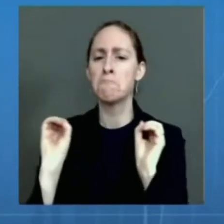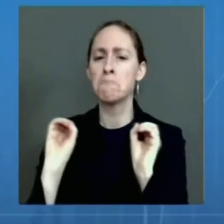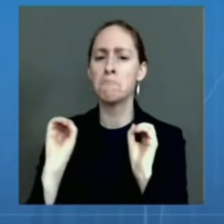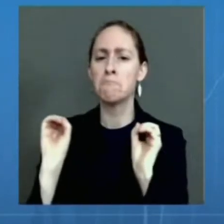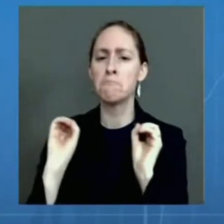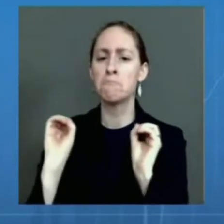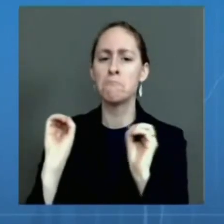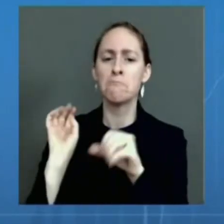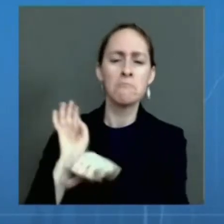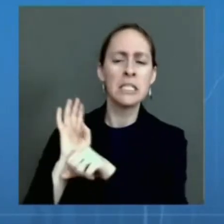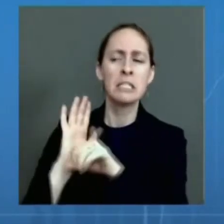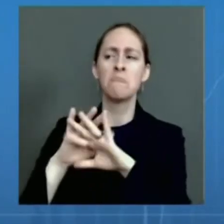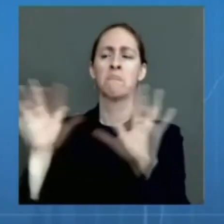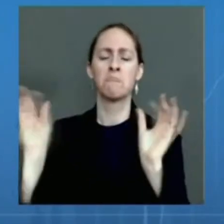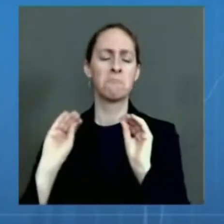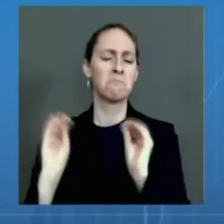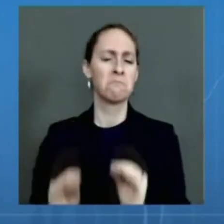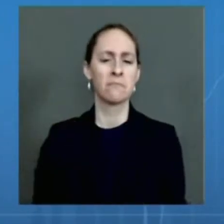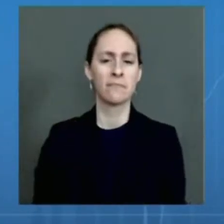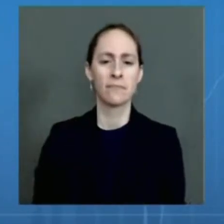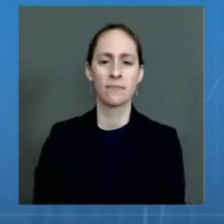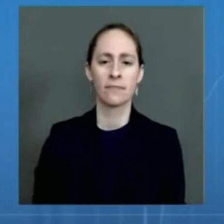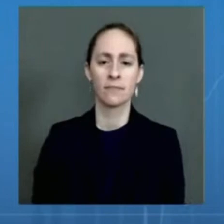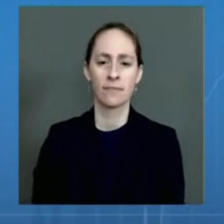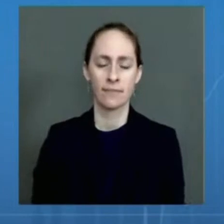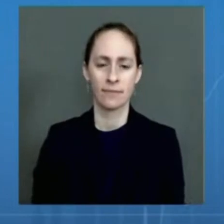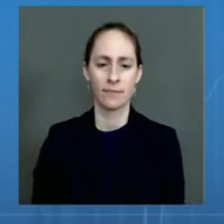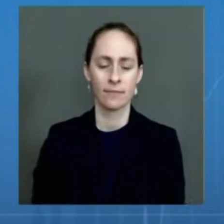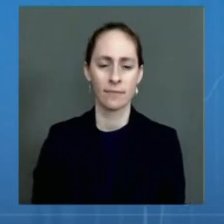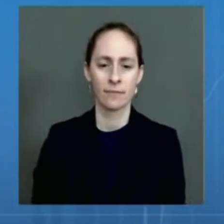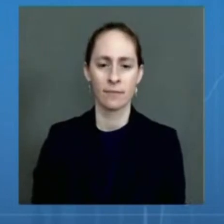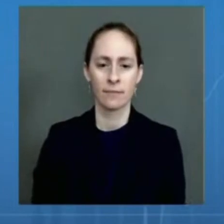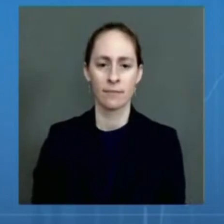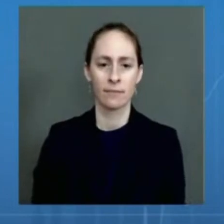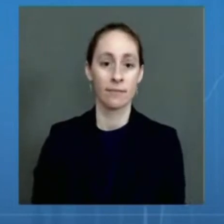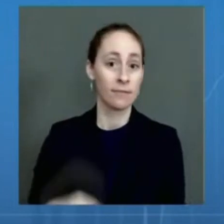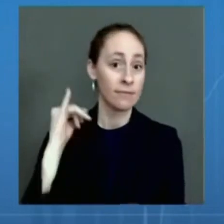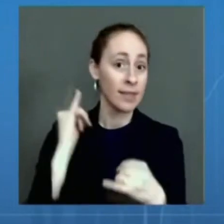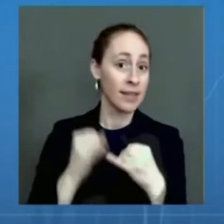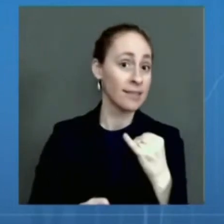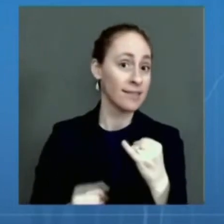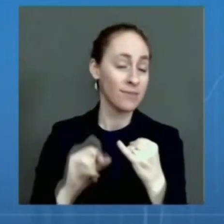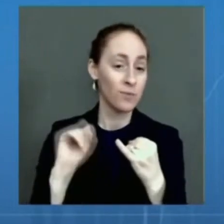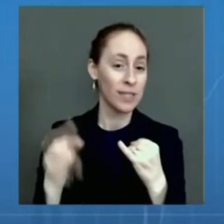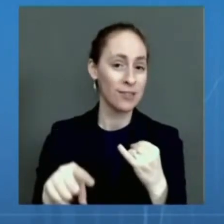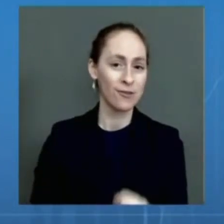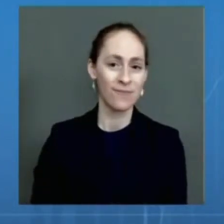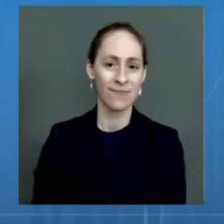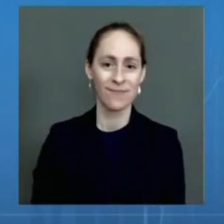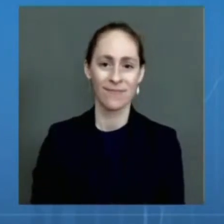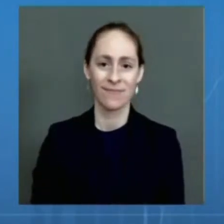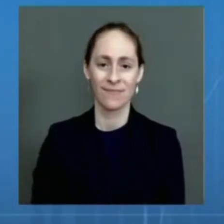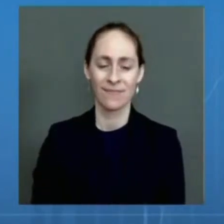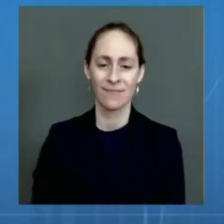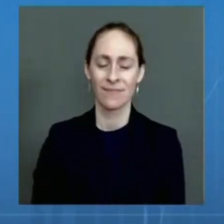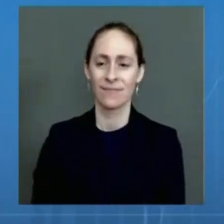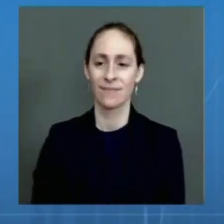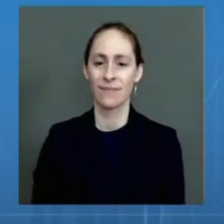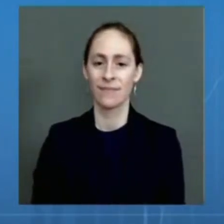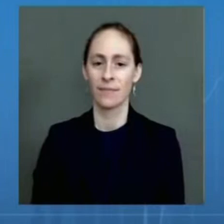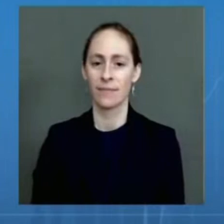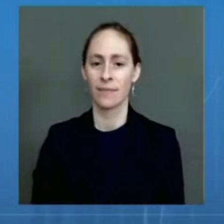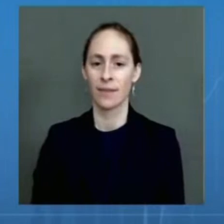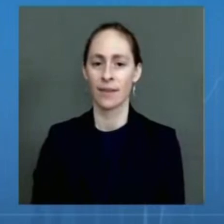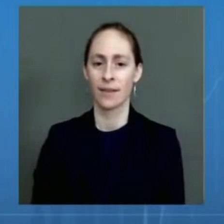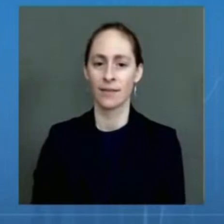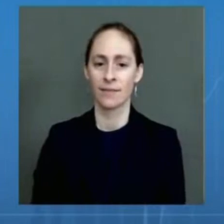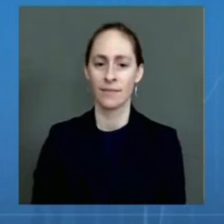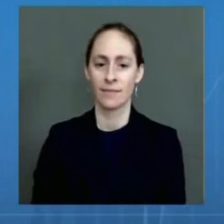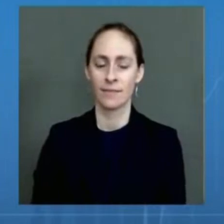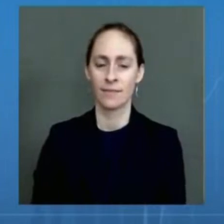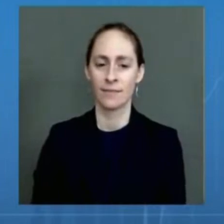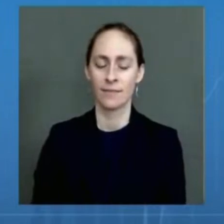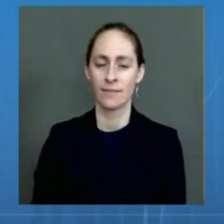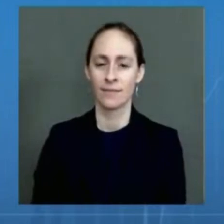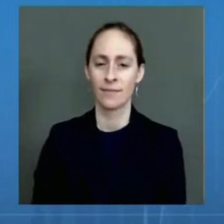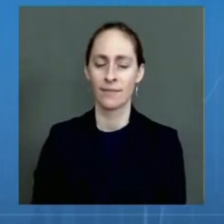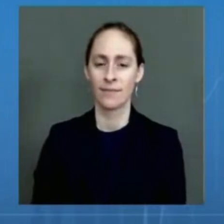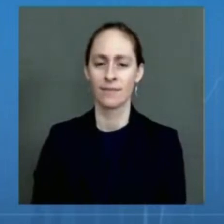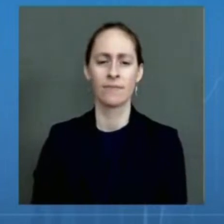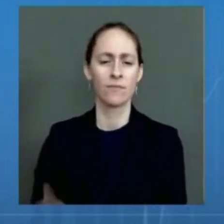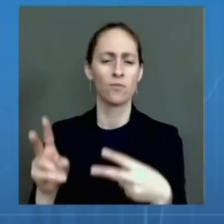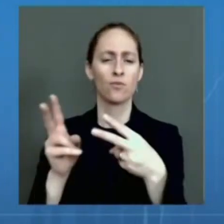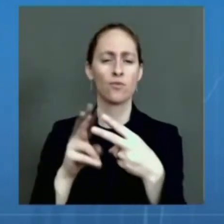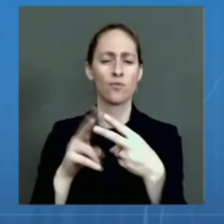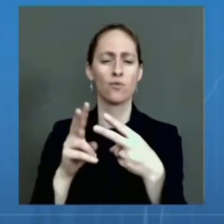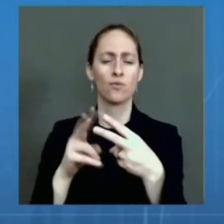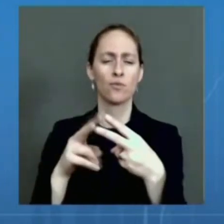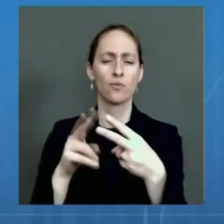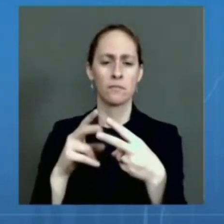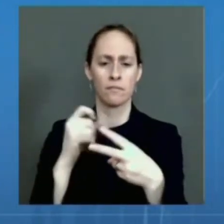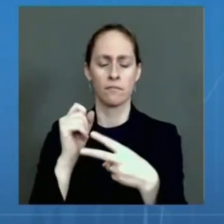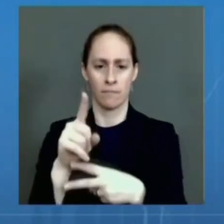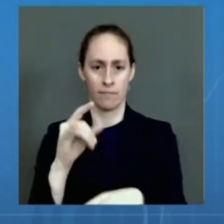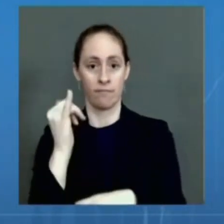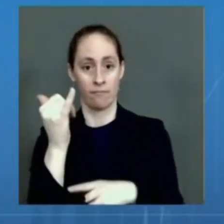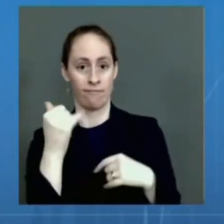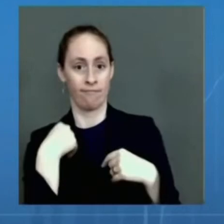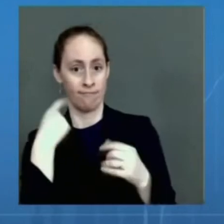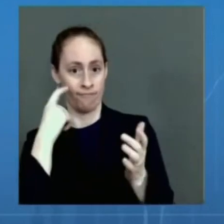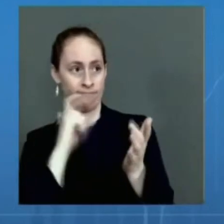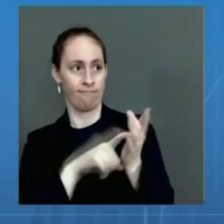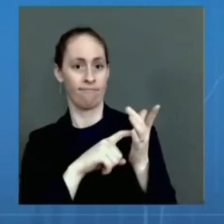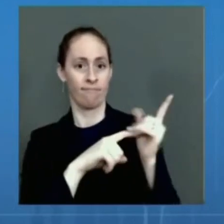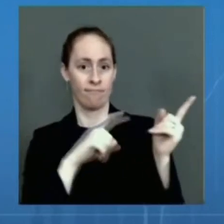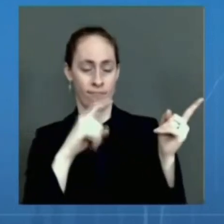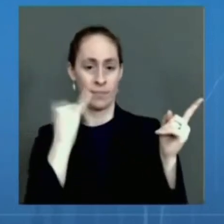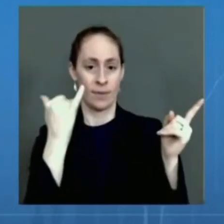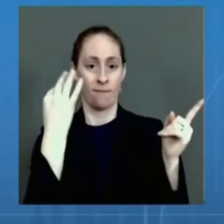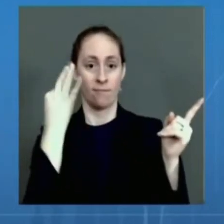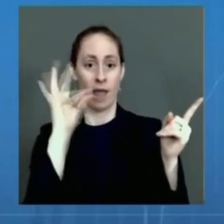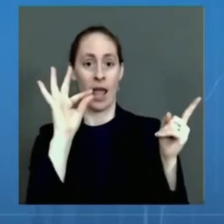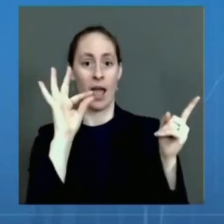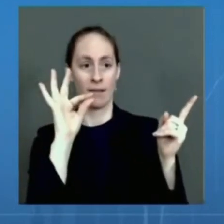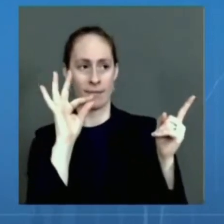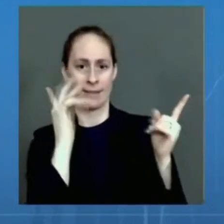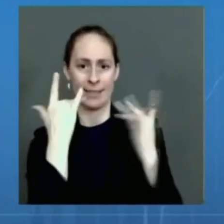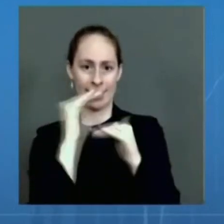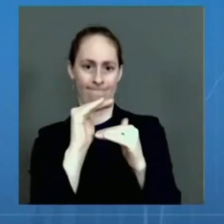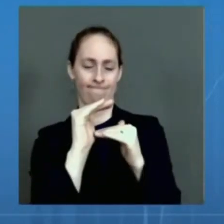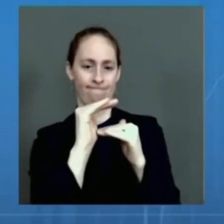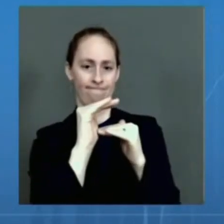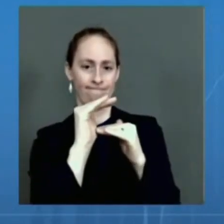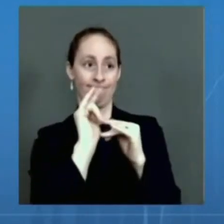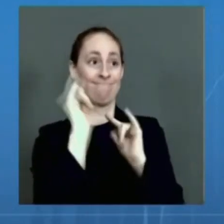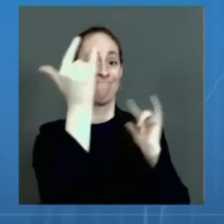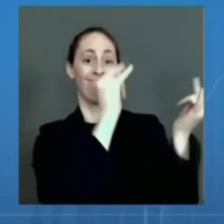OTHER SETTINGS.